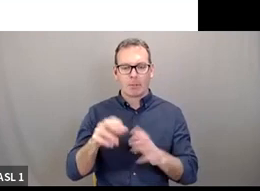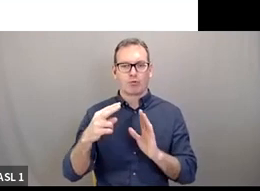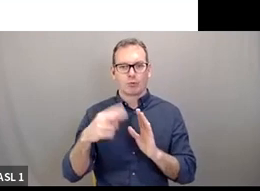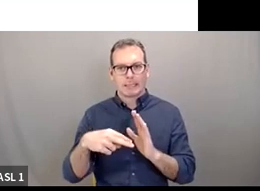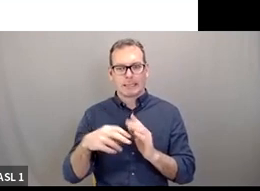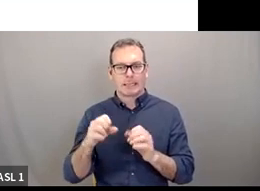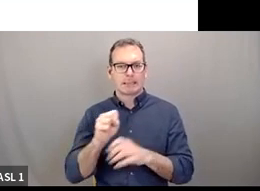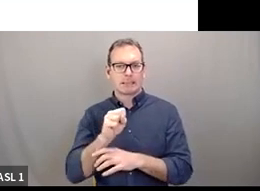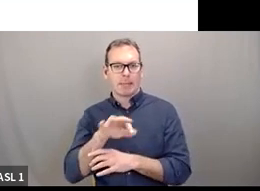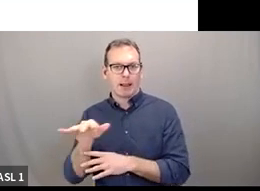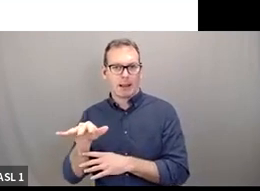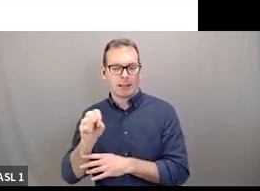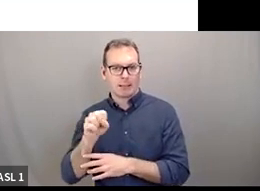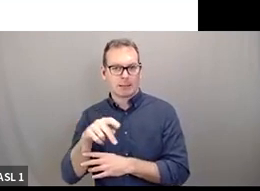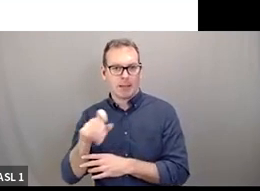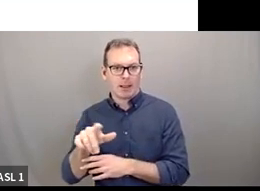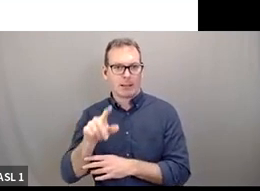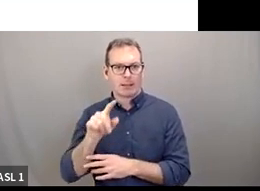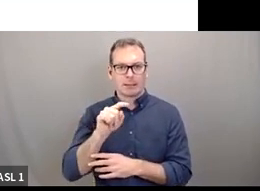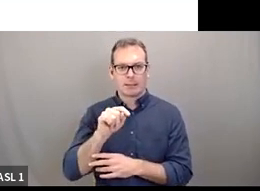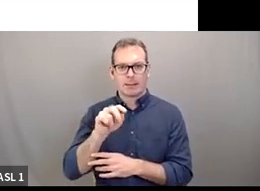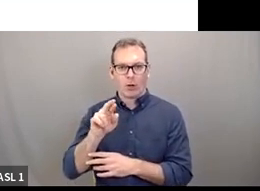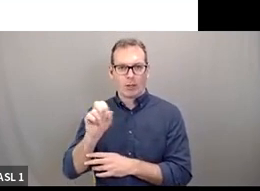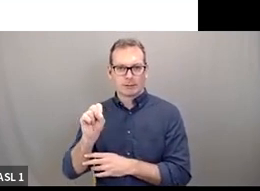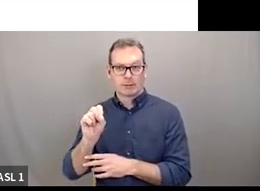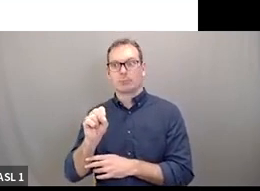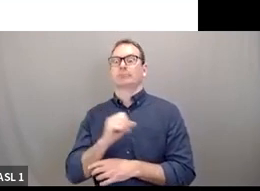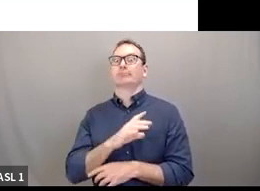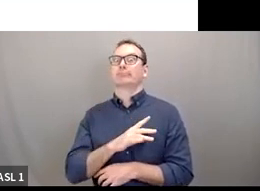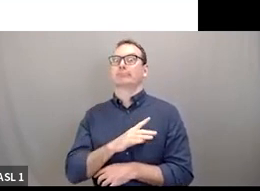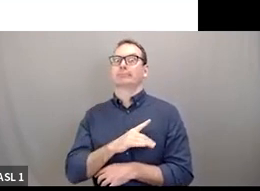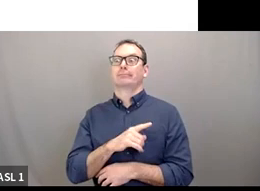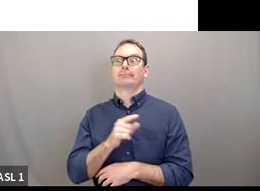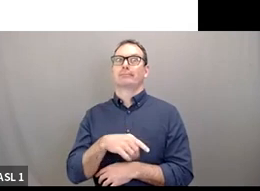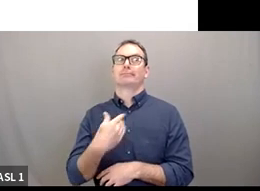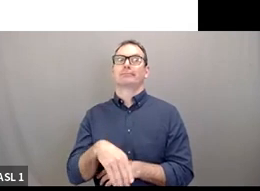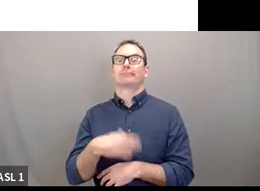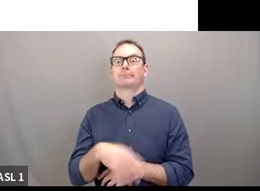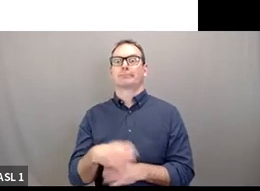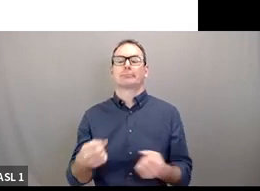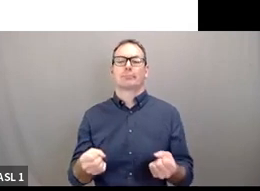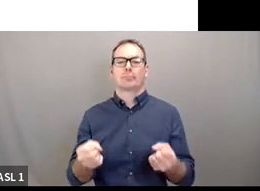it's absolutely look like you go on and on about it really helps many different disabilities